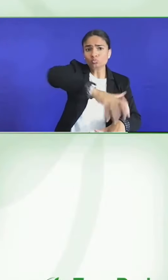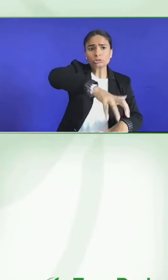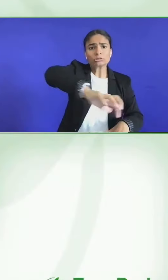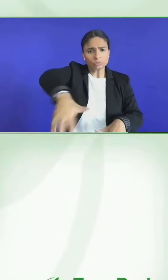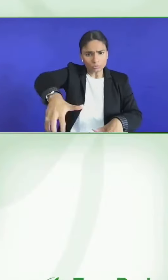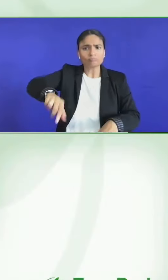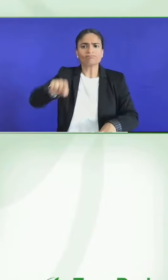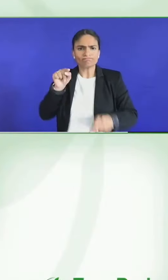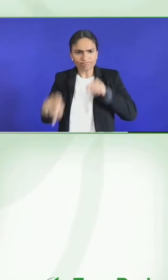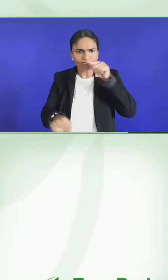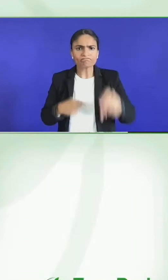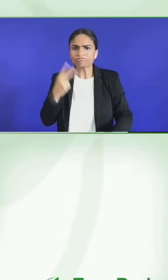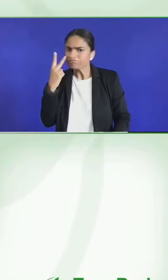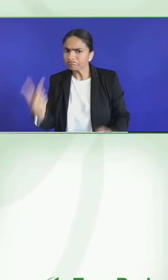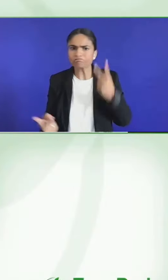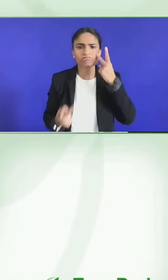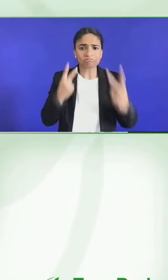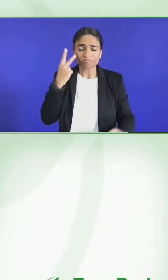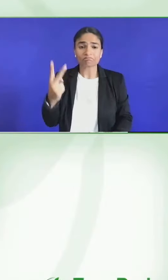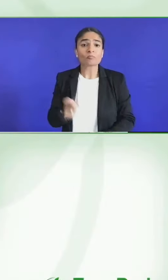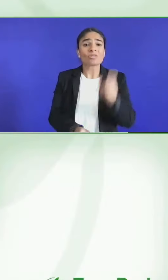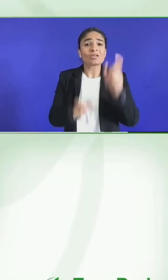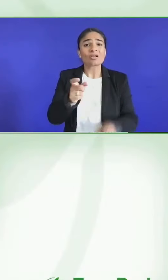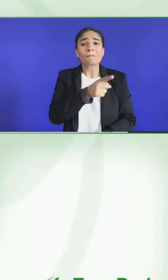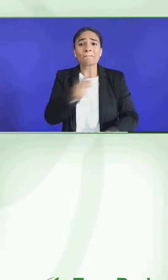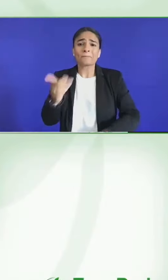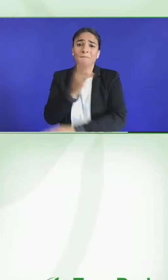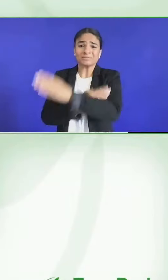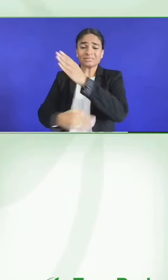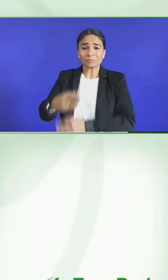So, here we are.